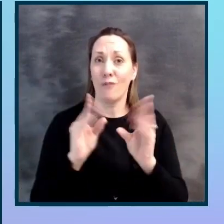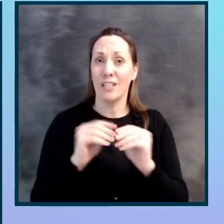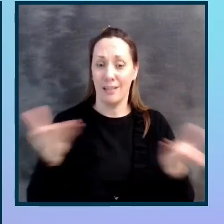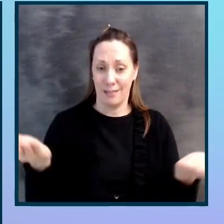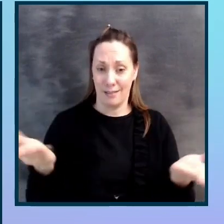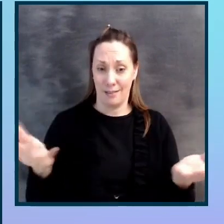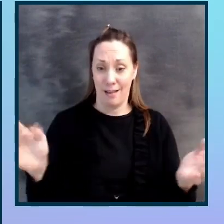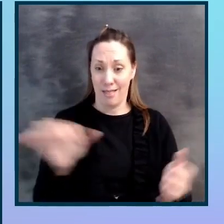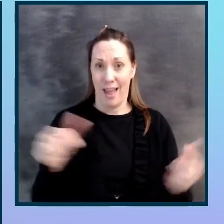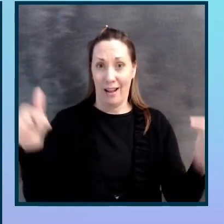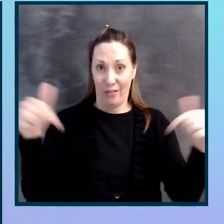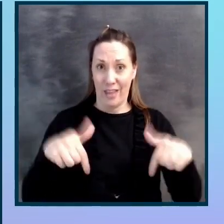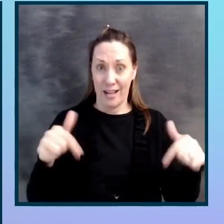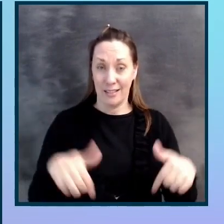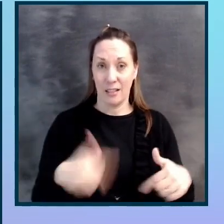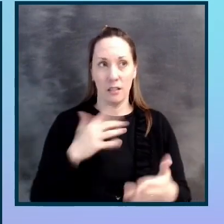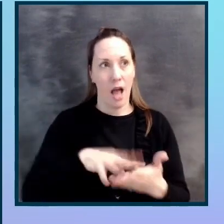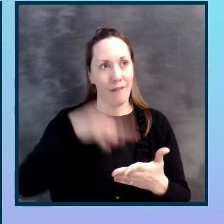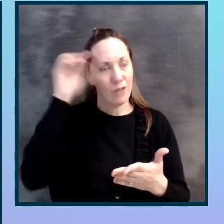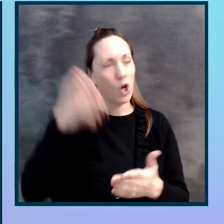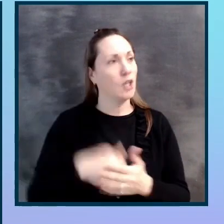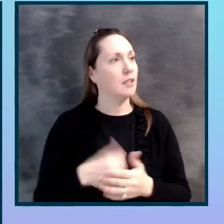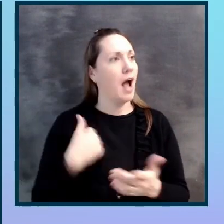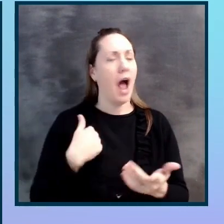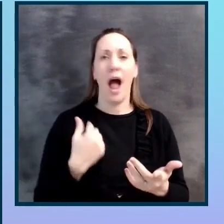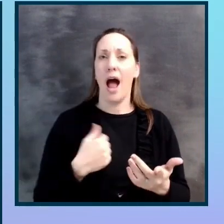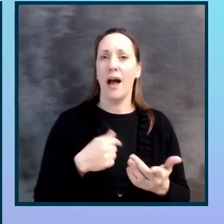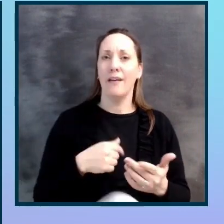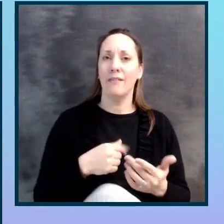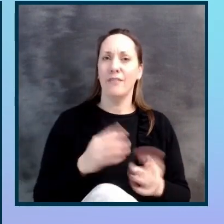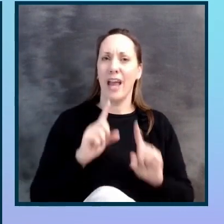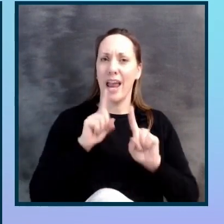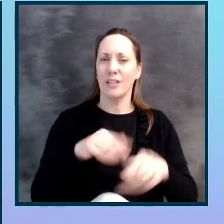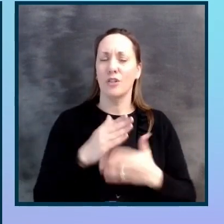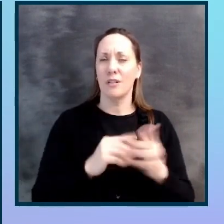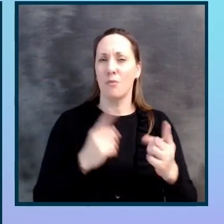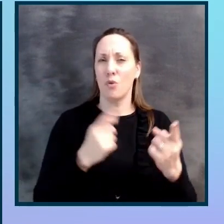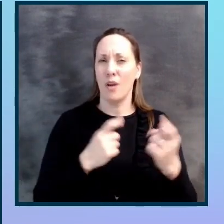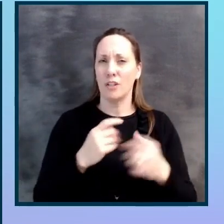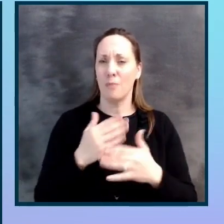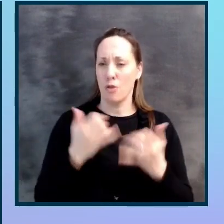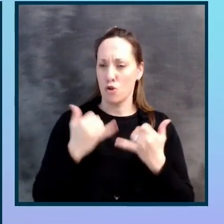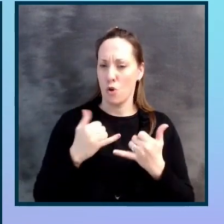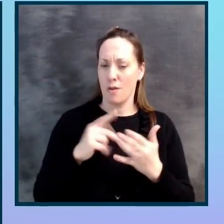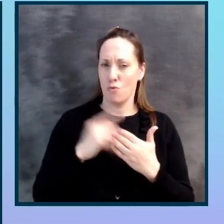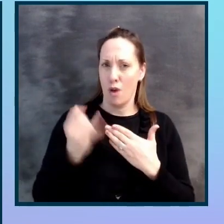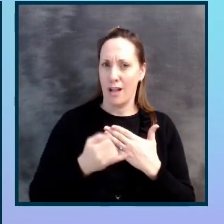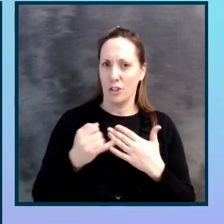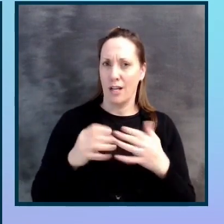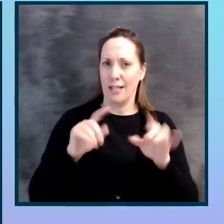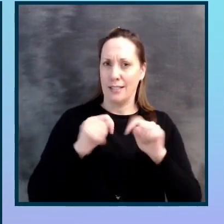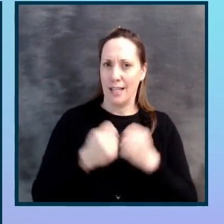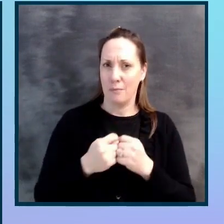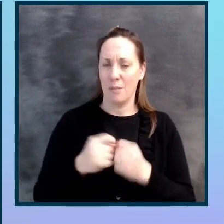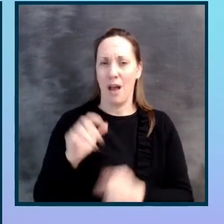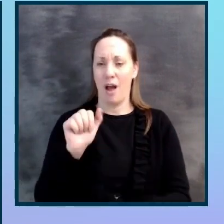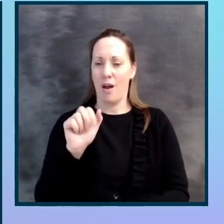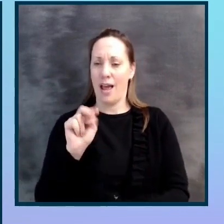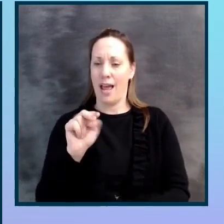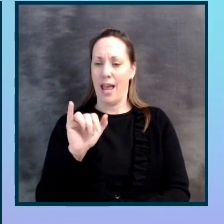In fact, I answered a question, couple questions from our current project teams about animation and video effects, and I've the information